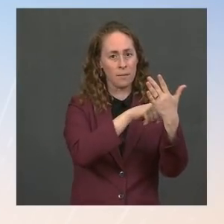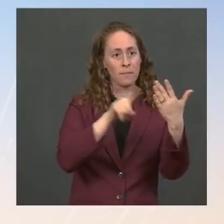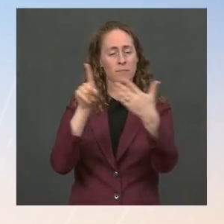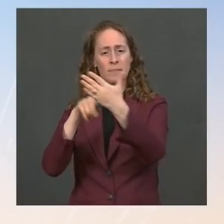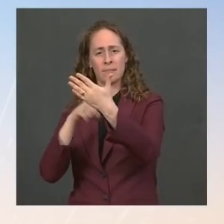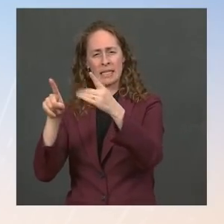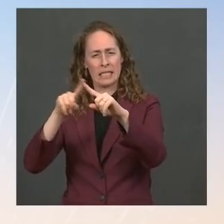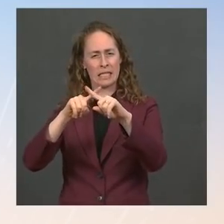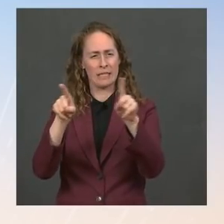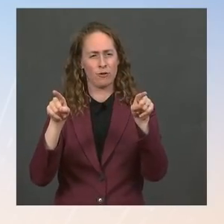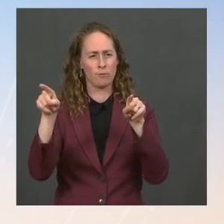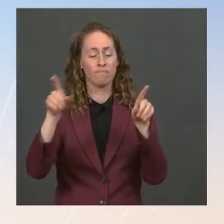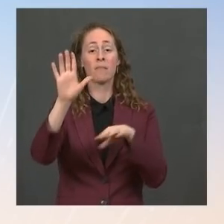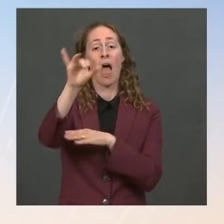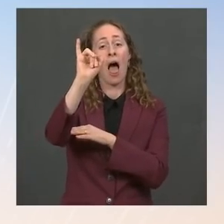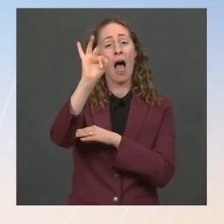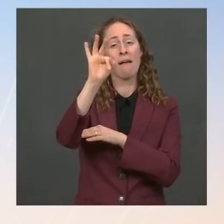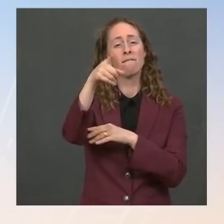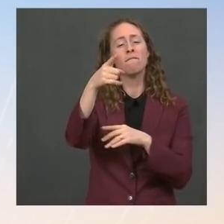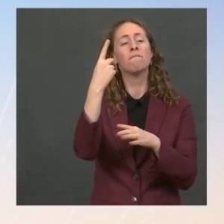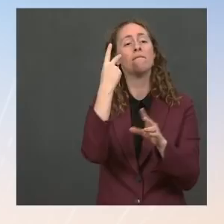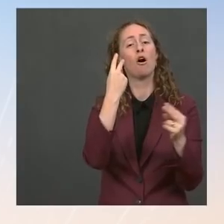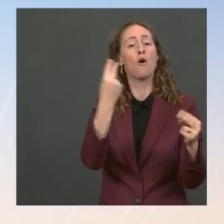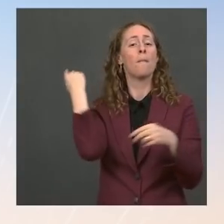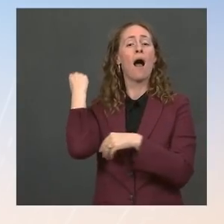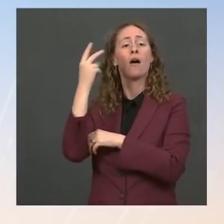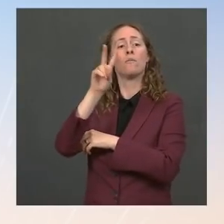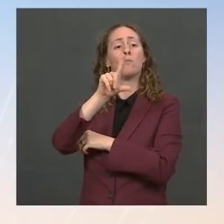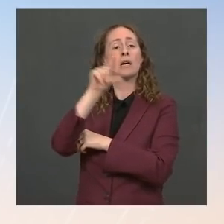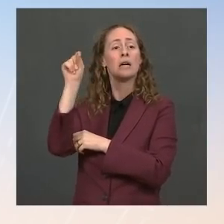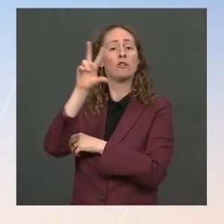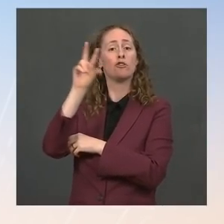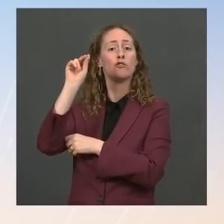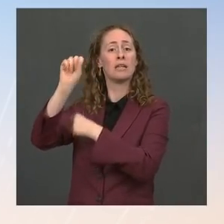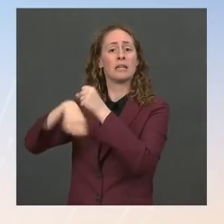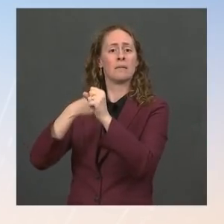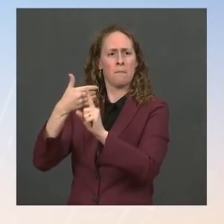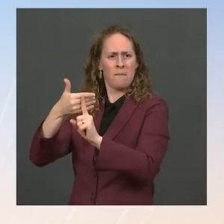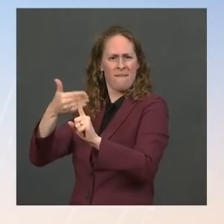prior to the last administration, there are points of disagreement, including when we have disagreed with the decisions